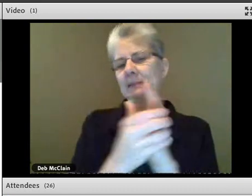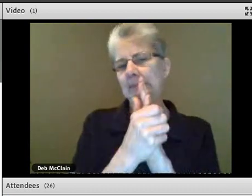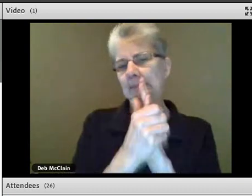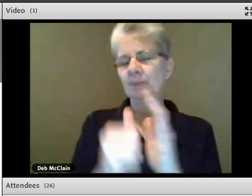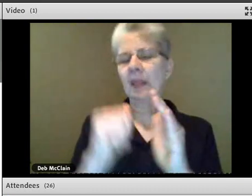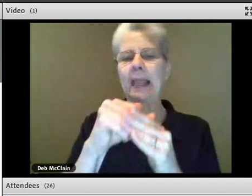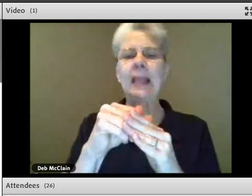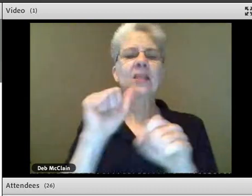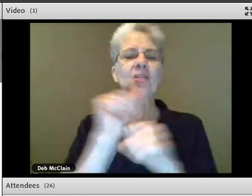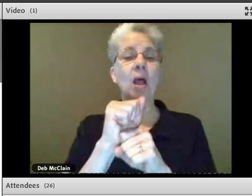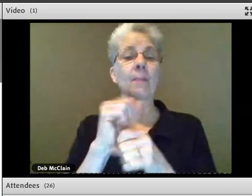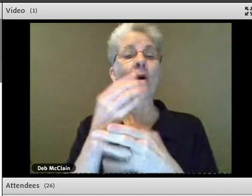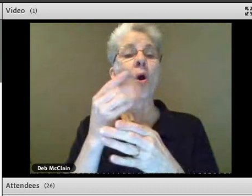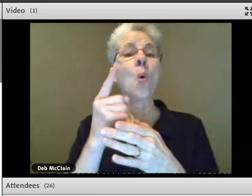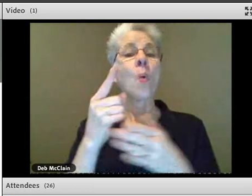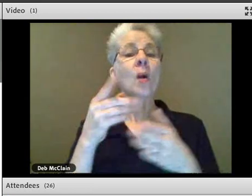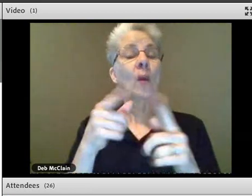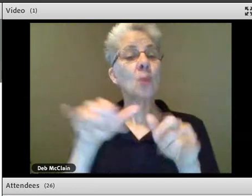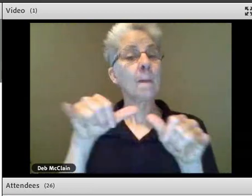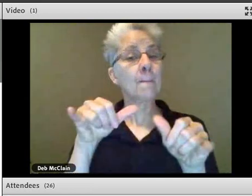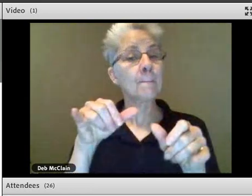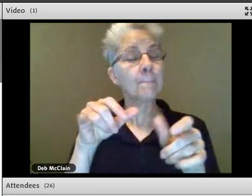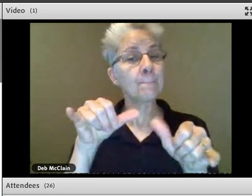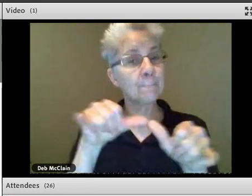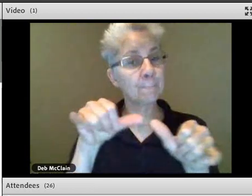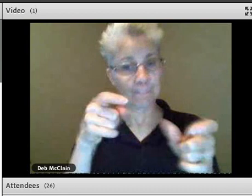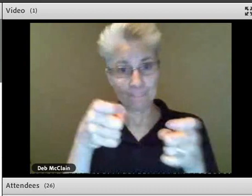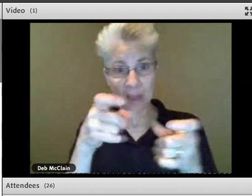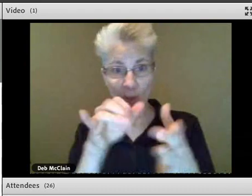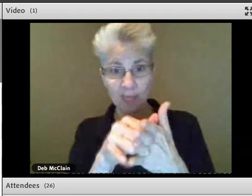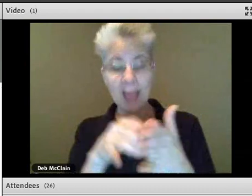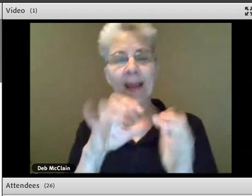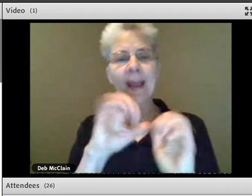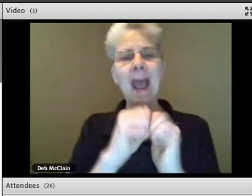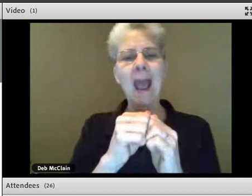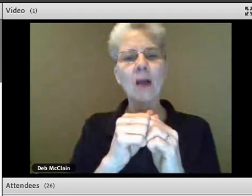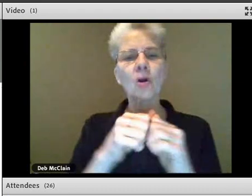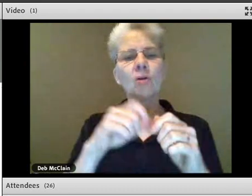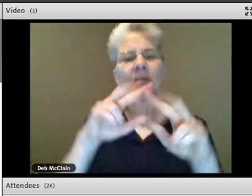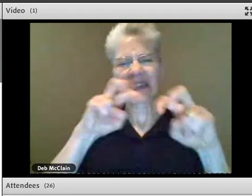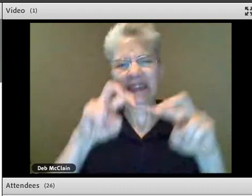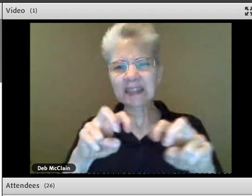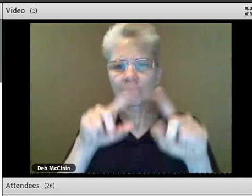and so one way to measure that is do a quick assessment. It's the same thing that we had to do when we got all of our degrees.